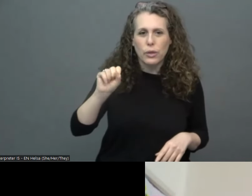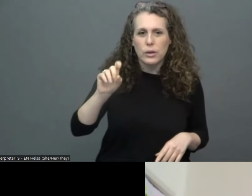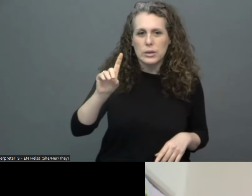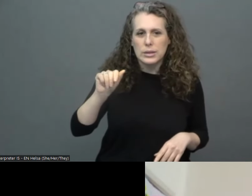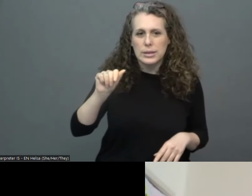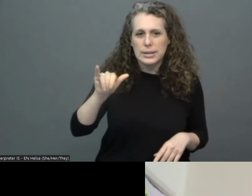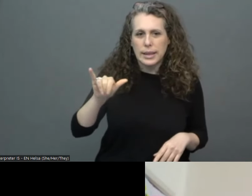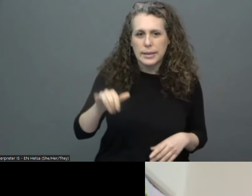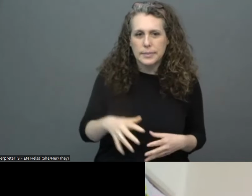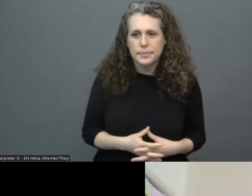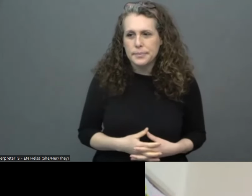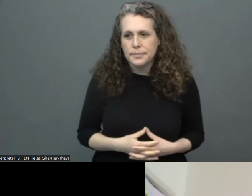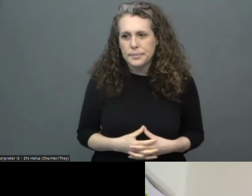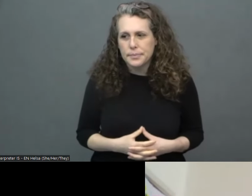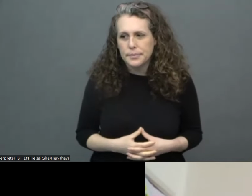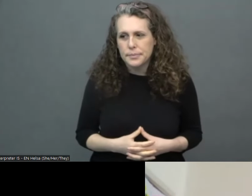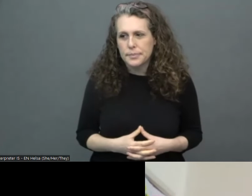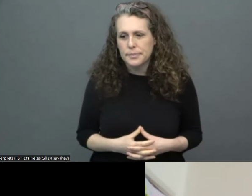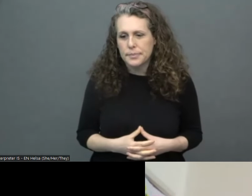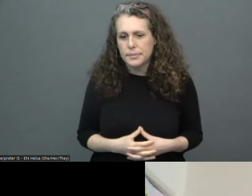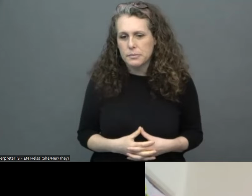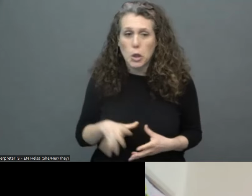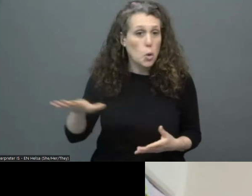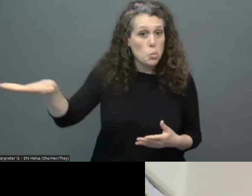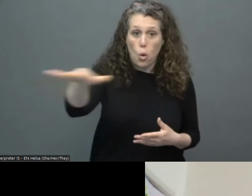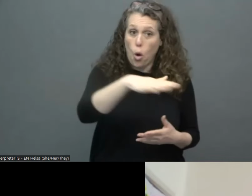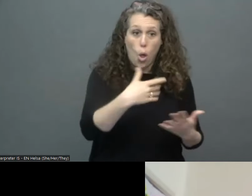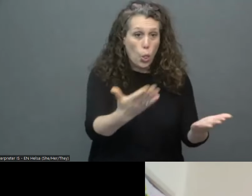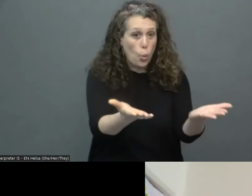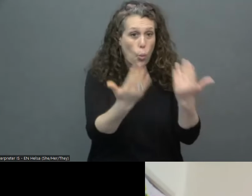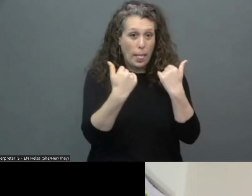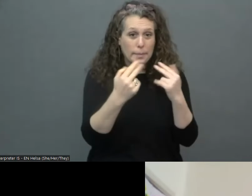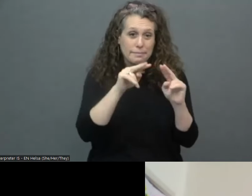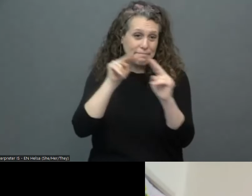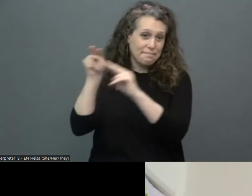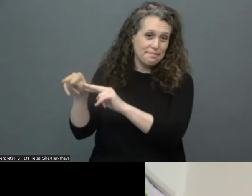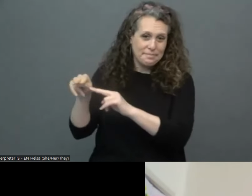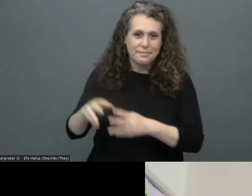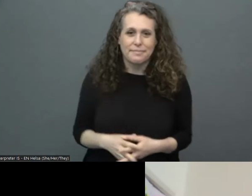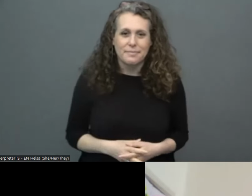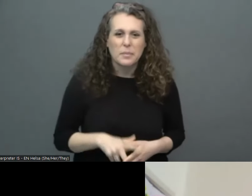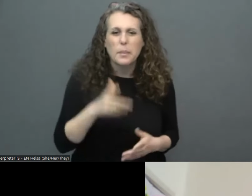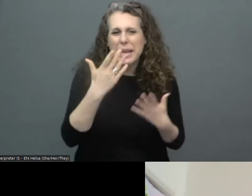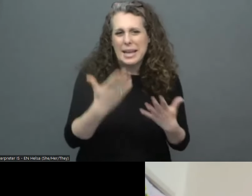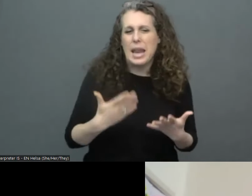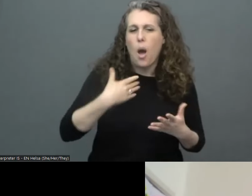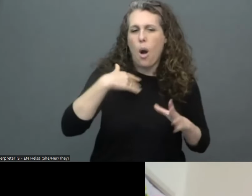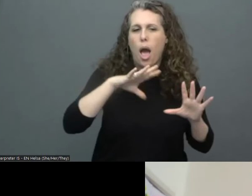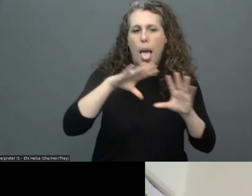I think I will stop here just with the invitation to always think of